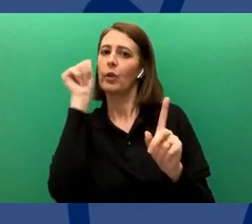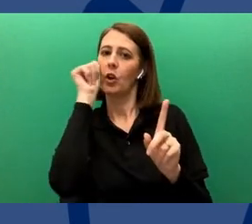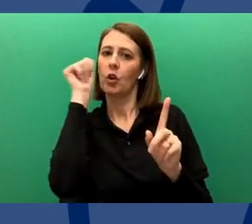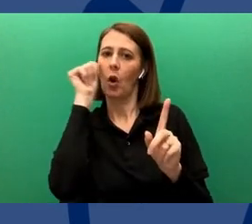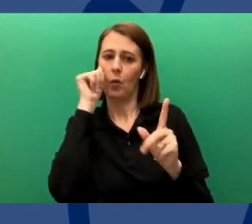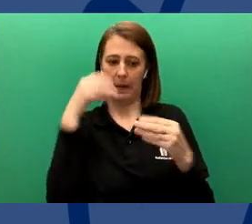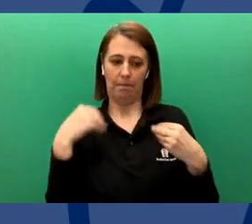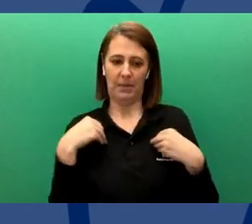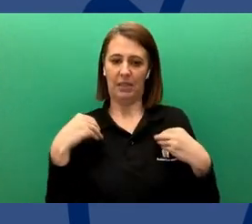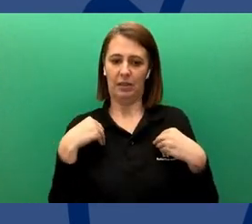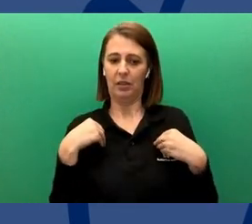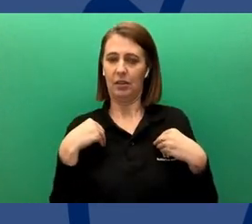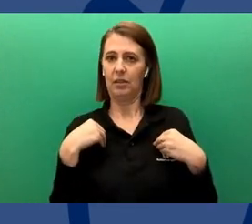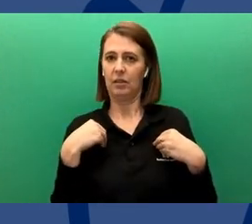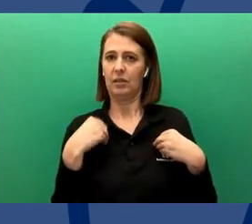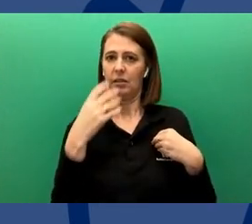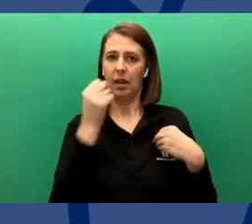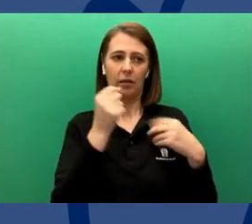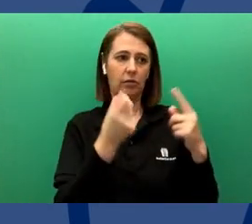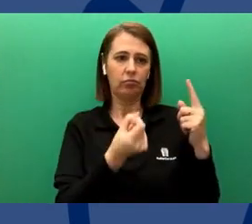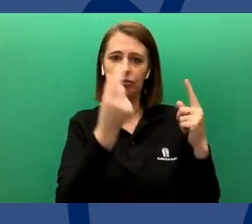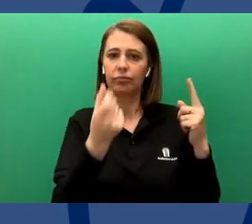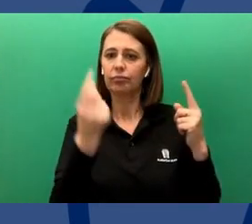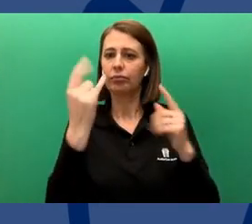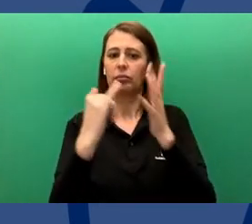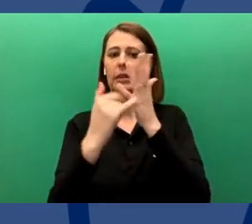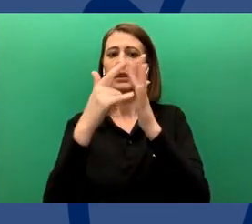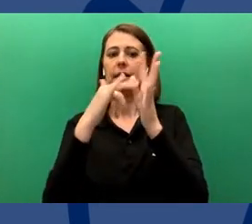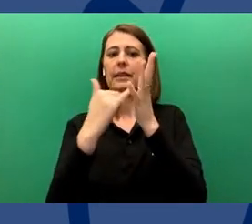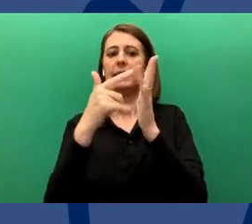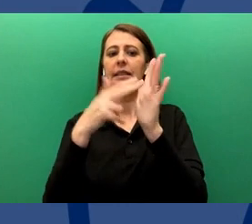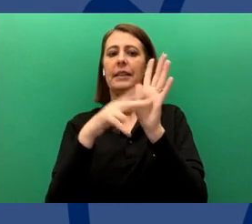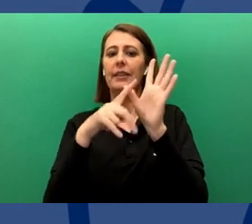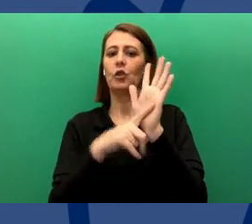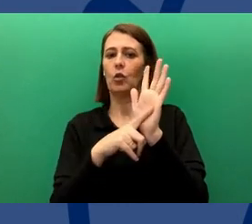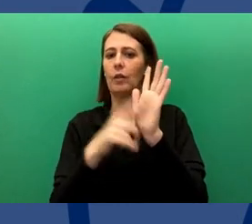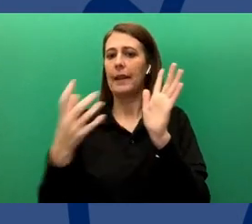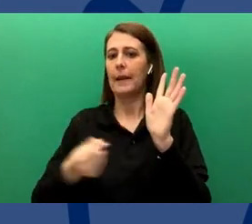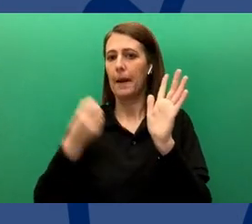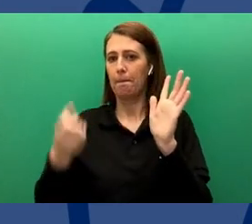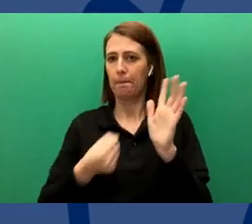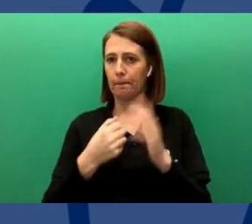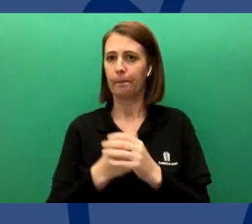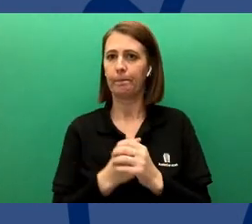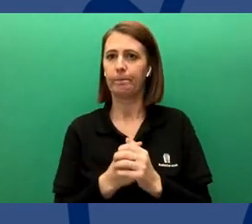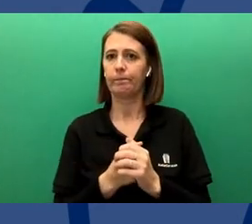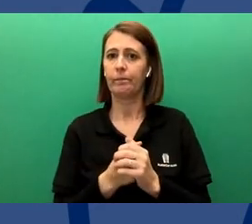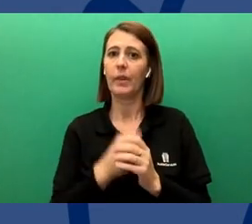have intermittent or seasonal income and we know school holiday dates change, the dates